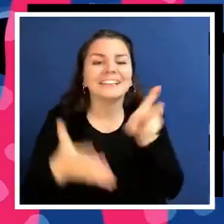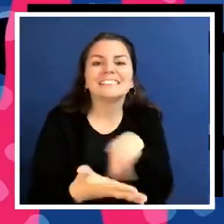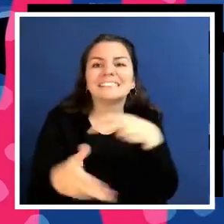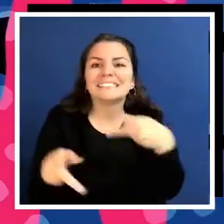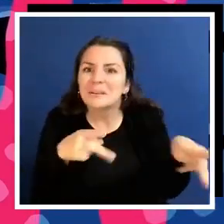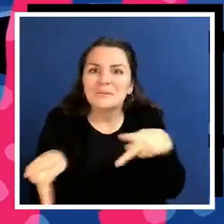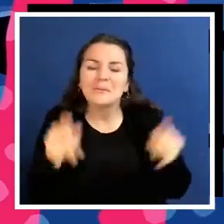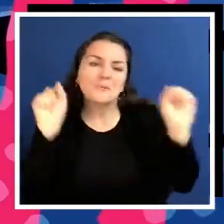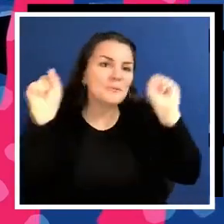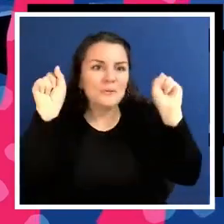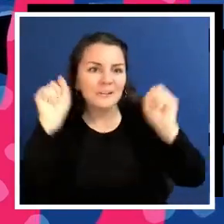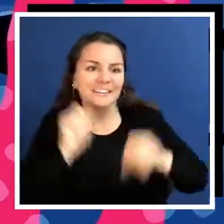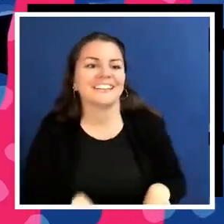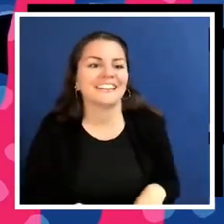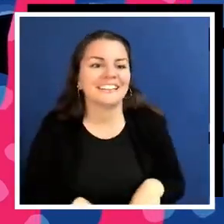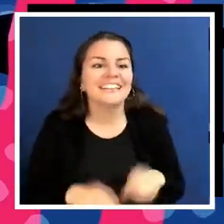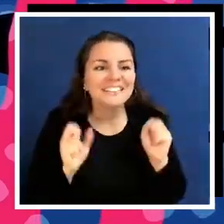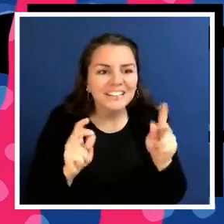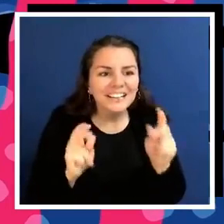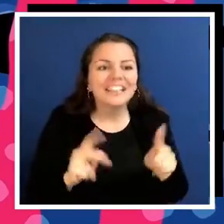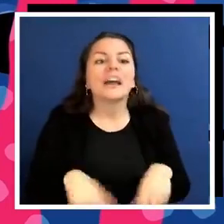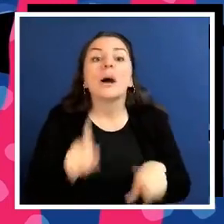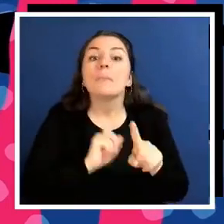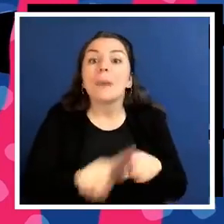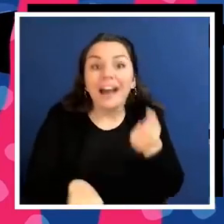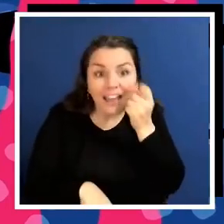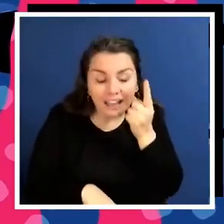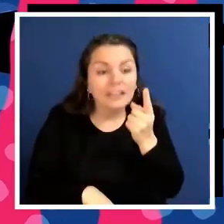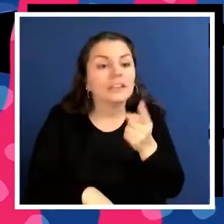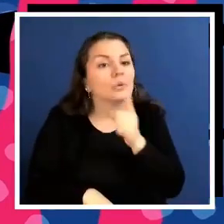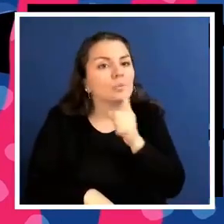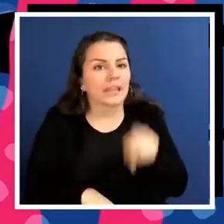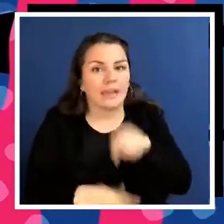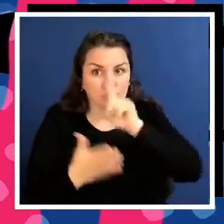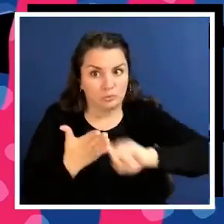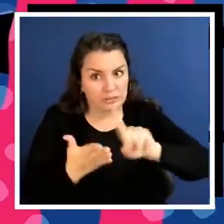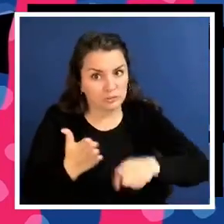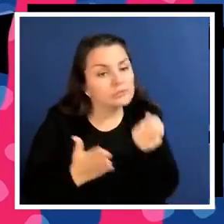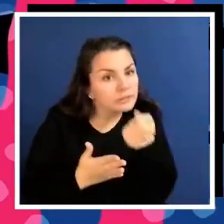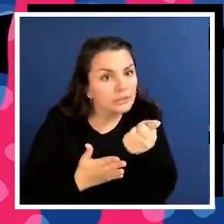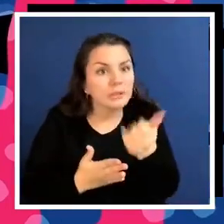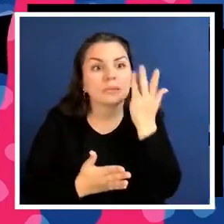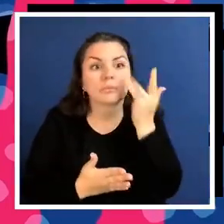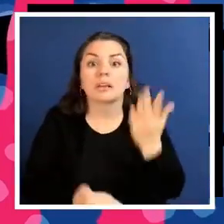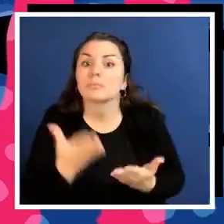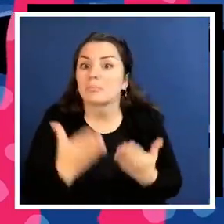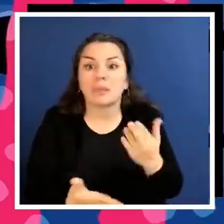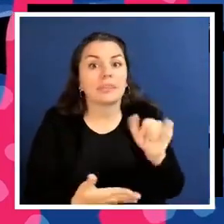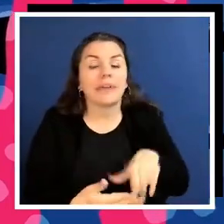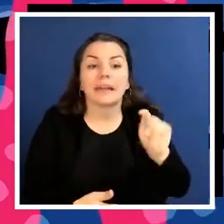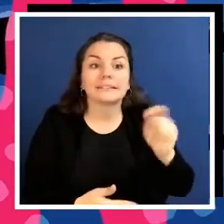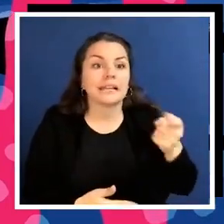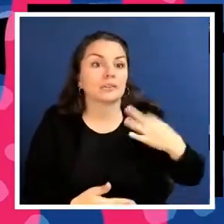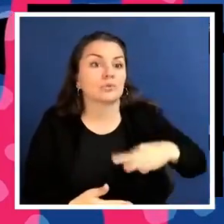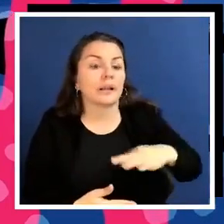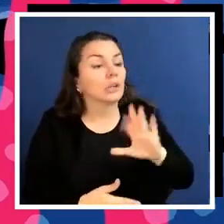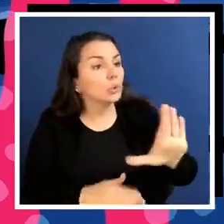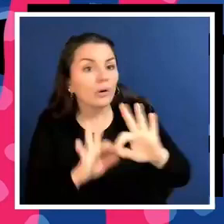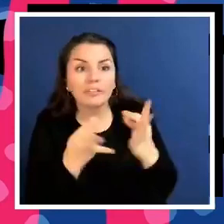EACH MONTH.